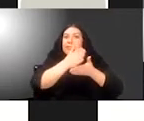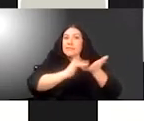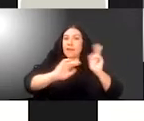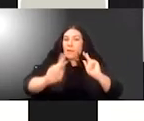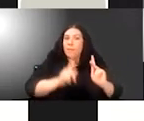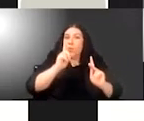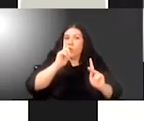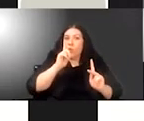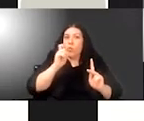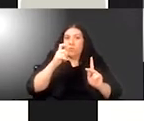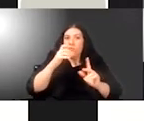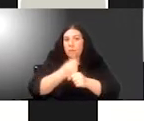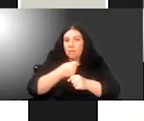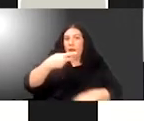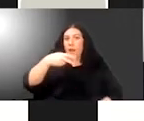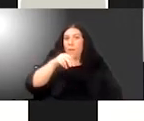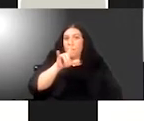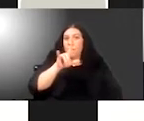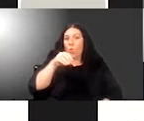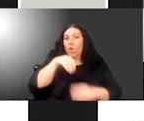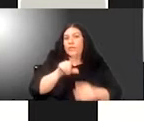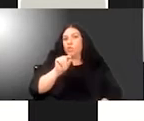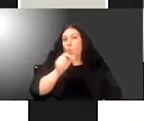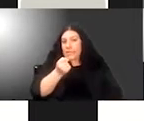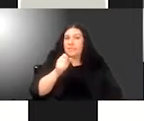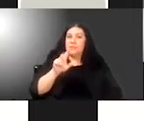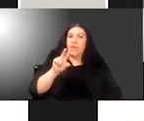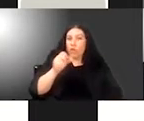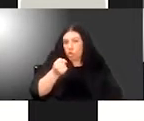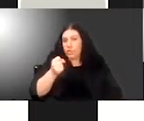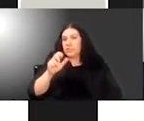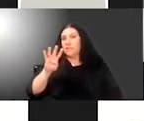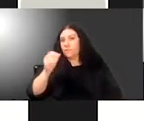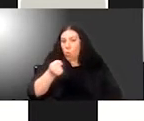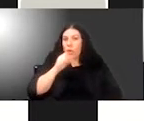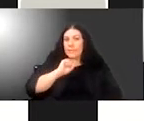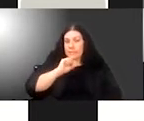There's a different set of needs, because, you know, when you're a child, typically it's your family that's taking care of you. Yes, there were some people who were getting polio when they were in their 20s and 30s and 40s, but the reason it was called -- why am I forgetting the name? Infantile paralysis. Is because it did impact more infants than adults.